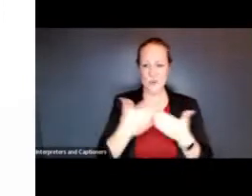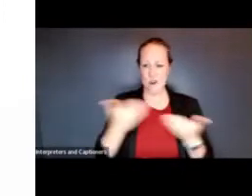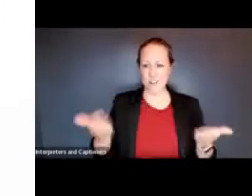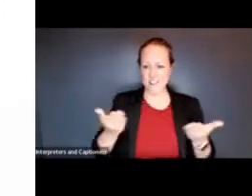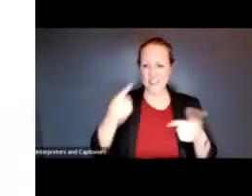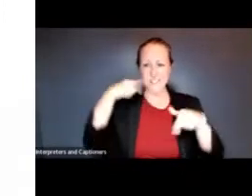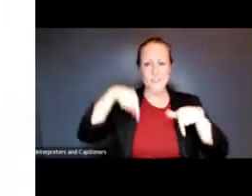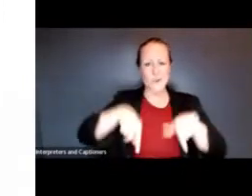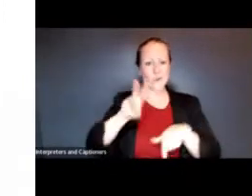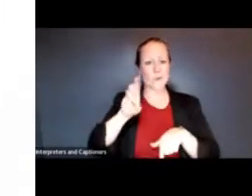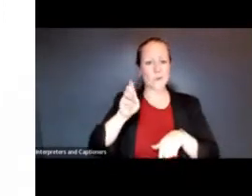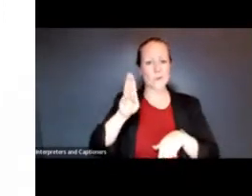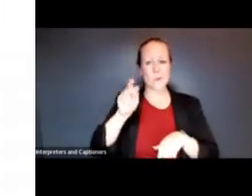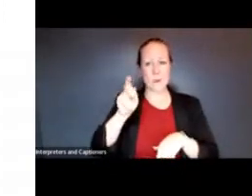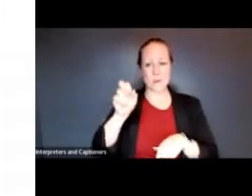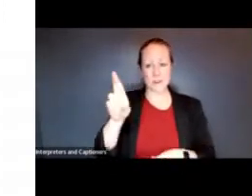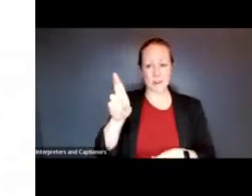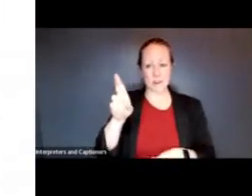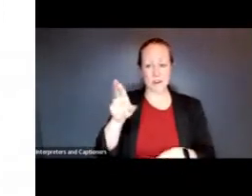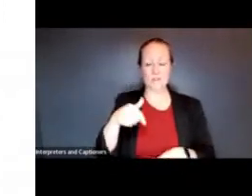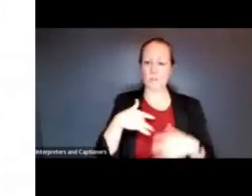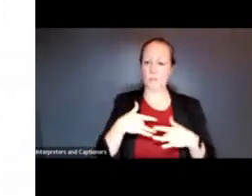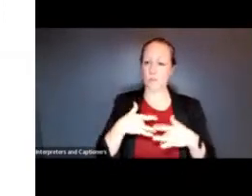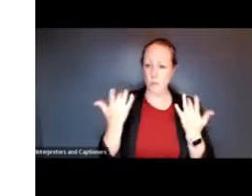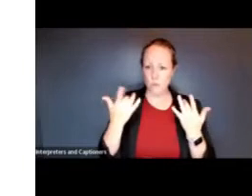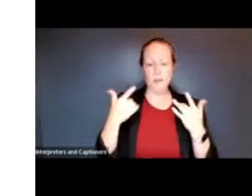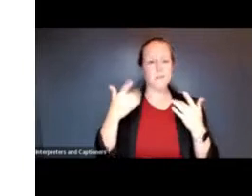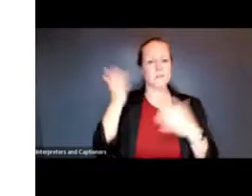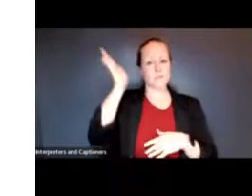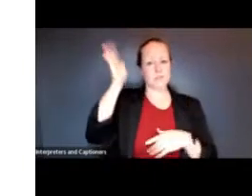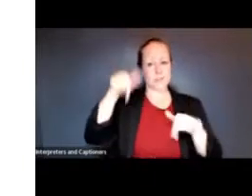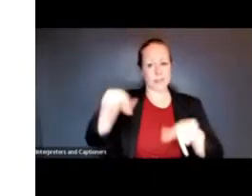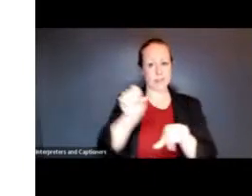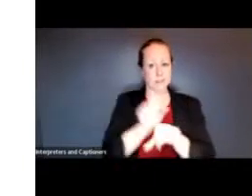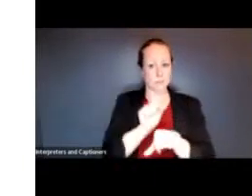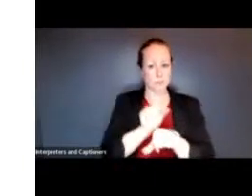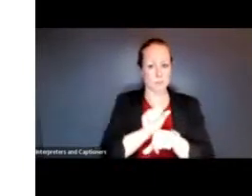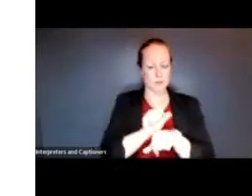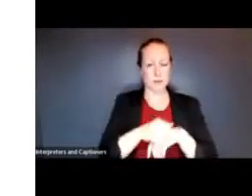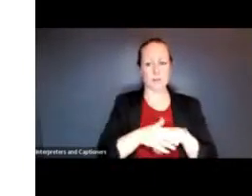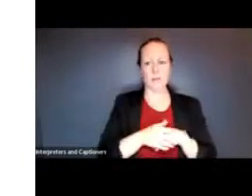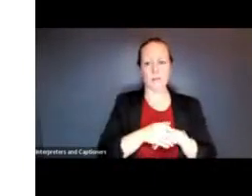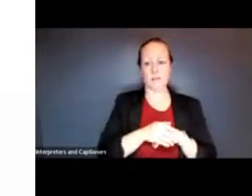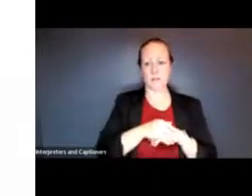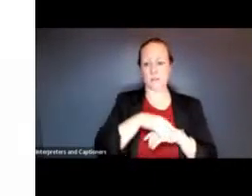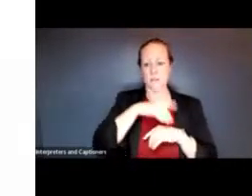really pleased to be able to present this work, and very hopeful that will be of great